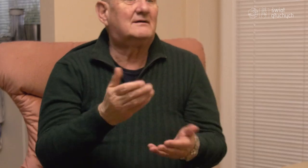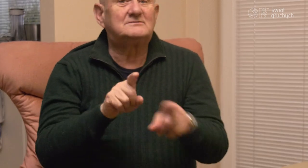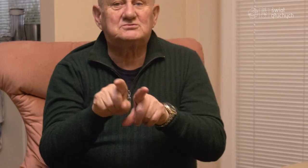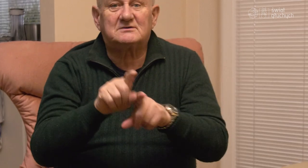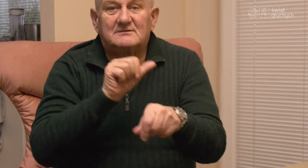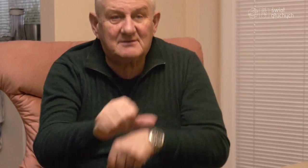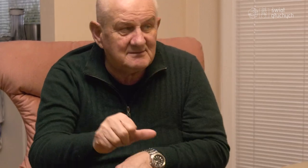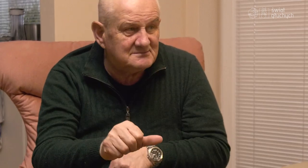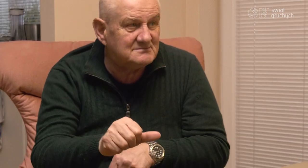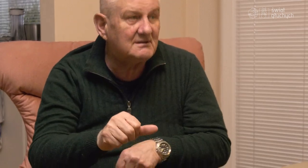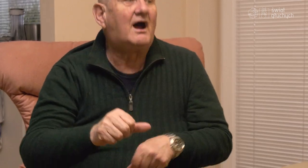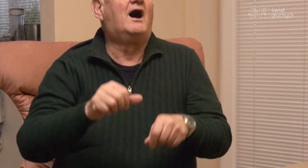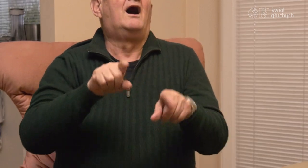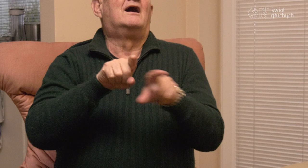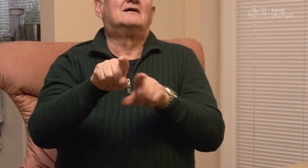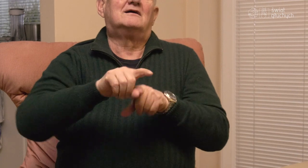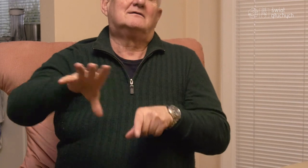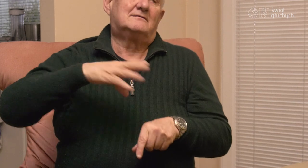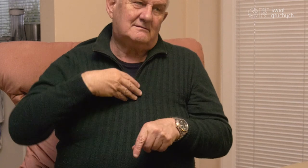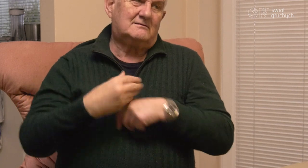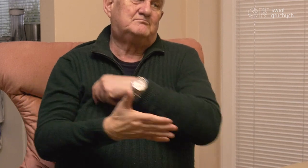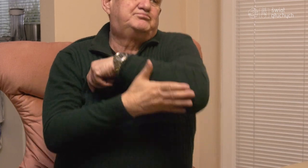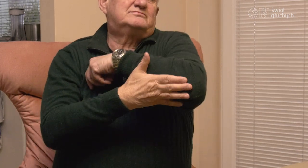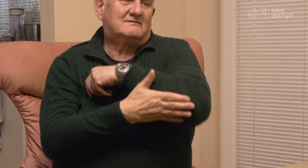and I joined her there.